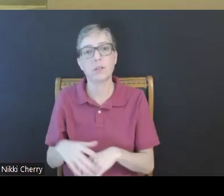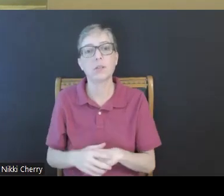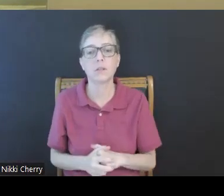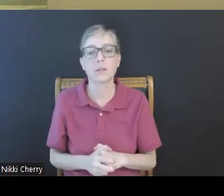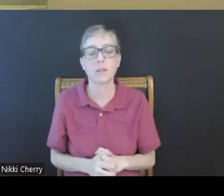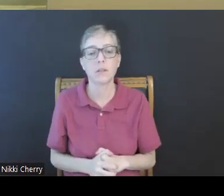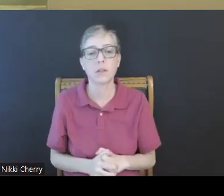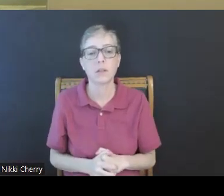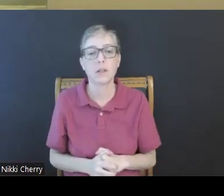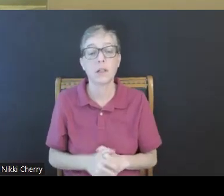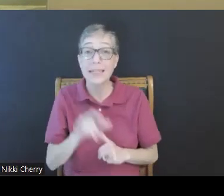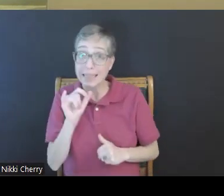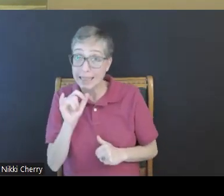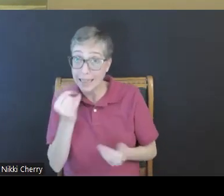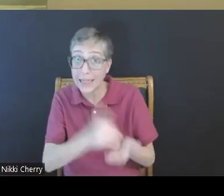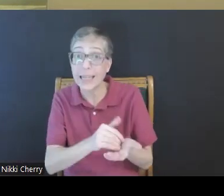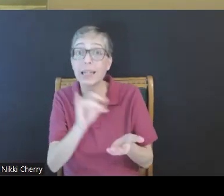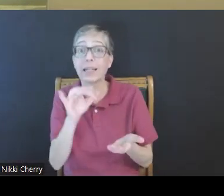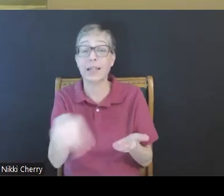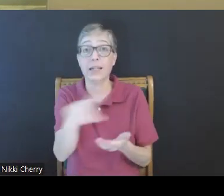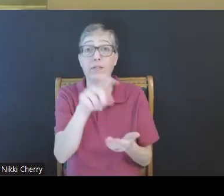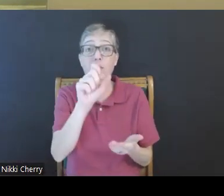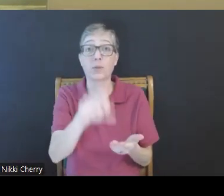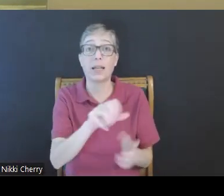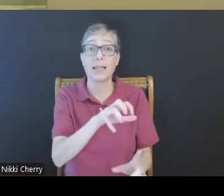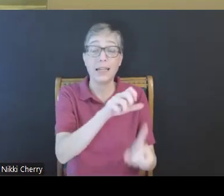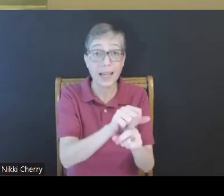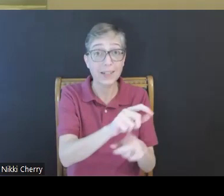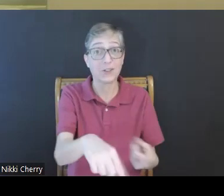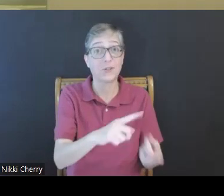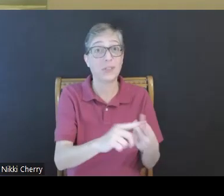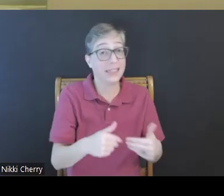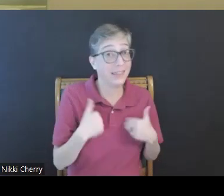if you can get to people you know when they're very young or even before they're born you maybe